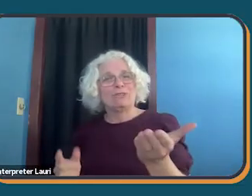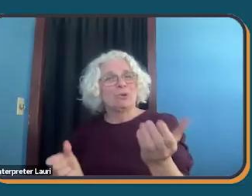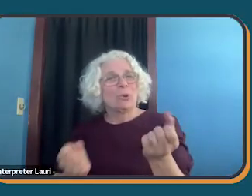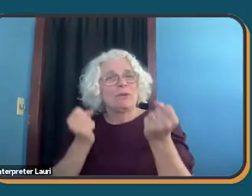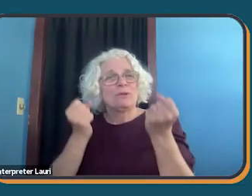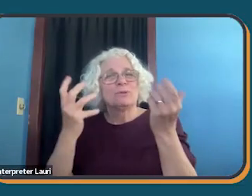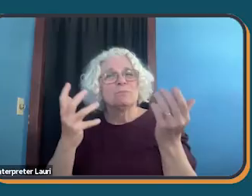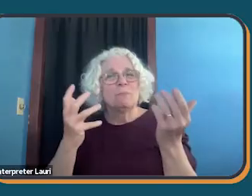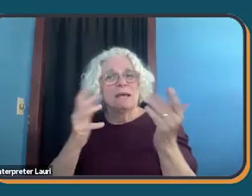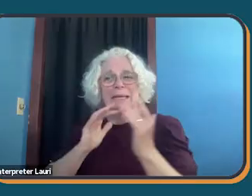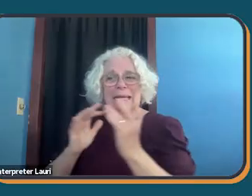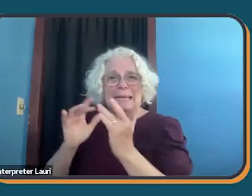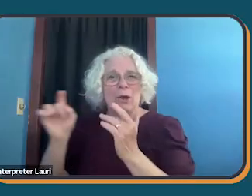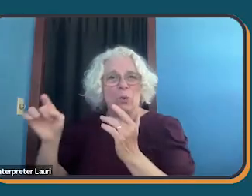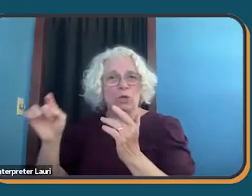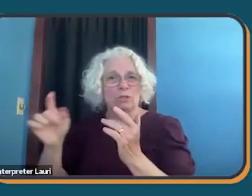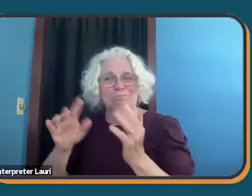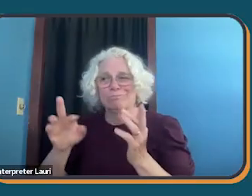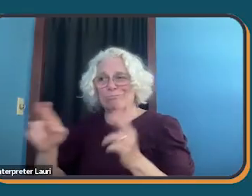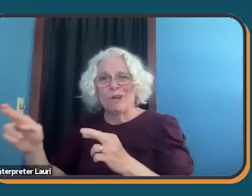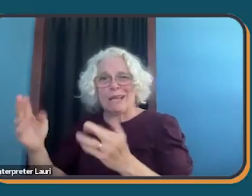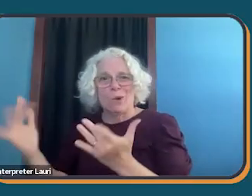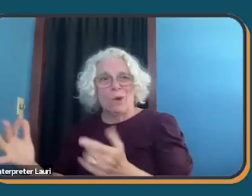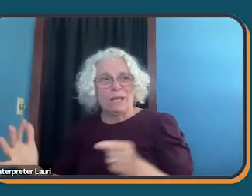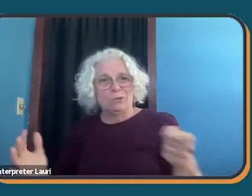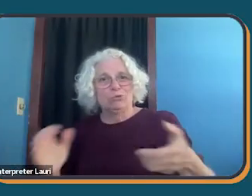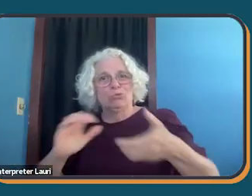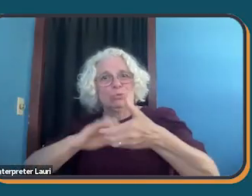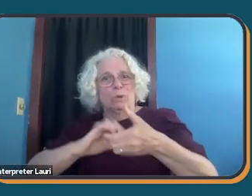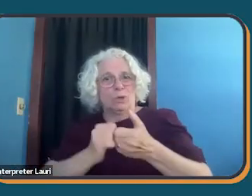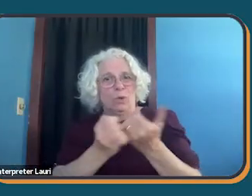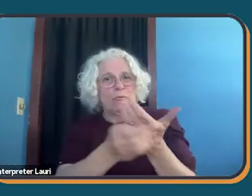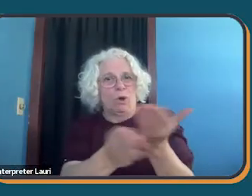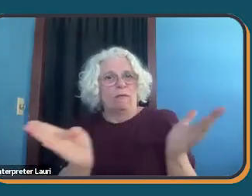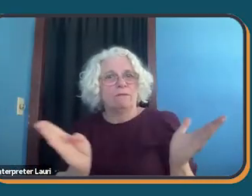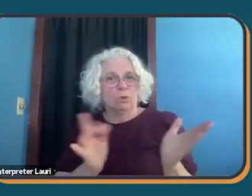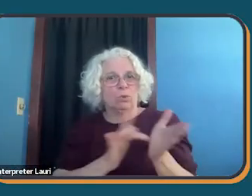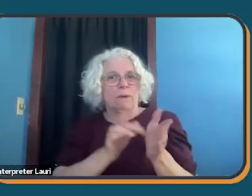of disability experts who want to partner with healthcare professionals and make care more accessible.